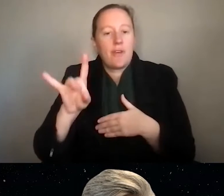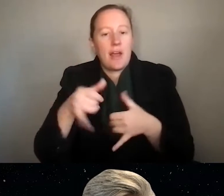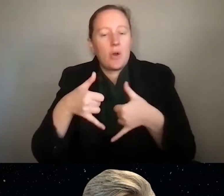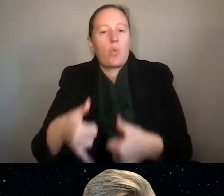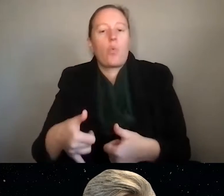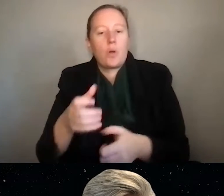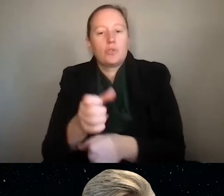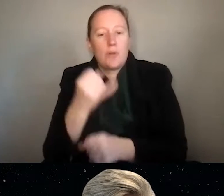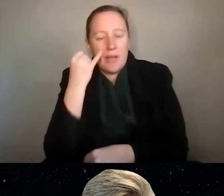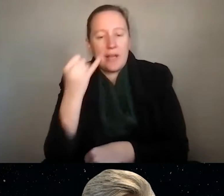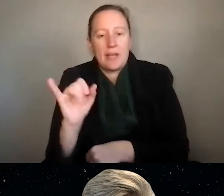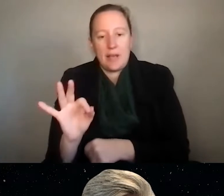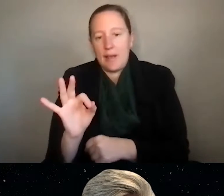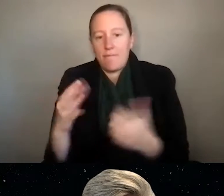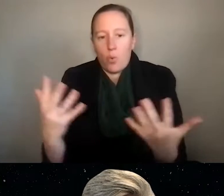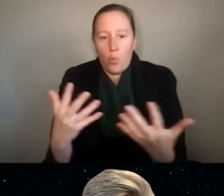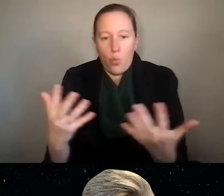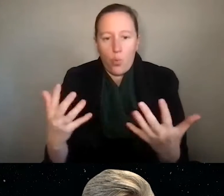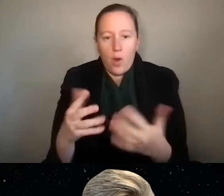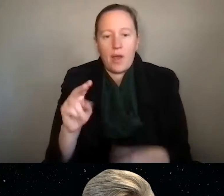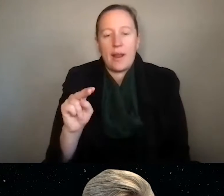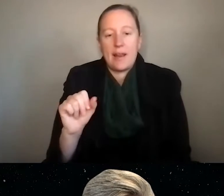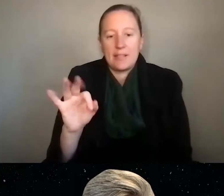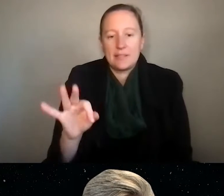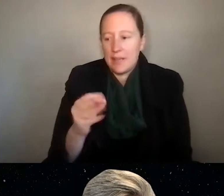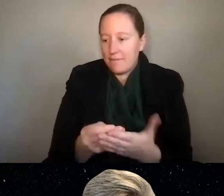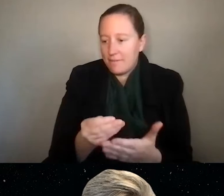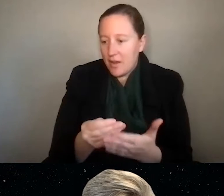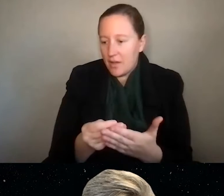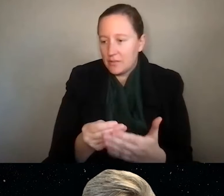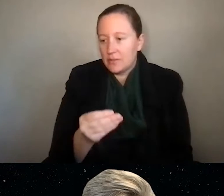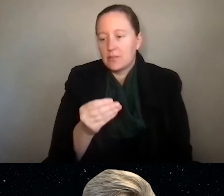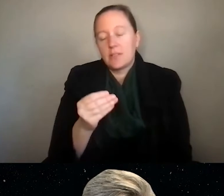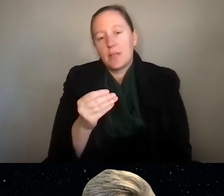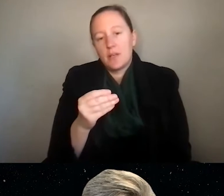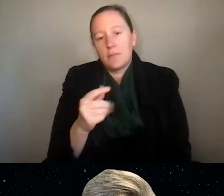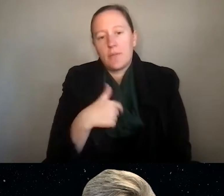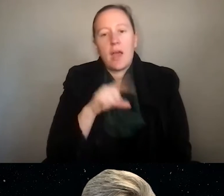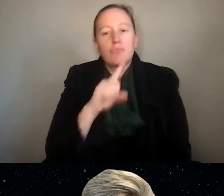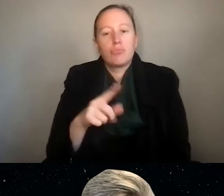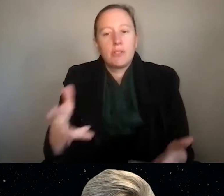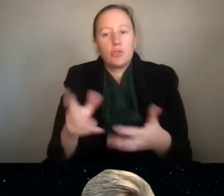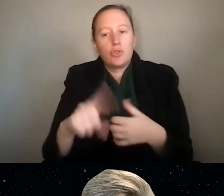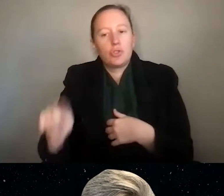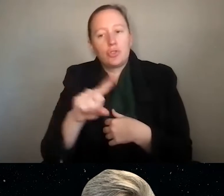an idea of what the NSF funds and what they invest in. I really encourage you to peruse the NSF website